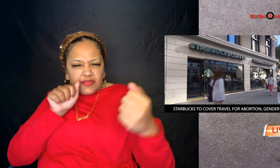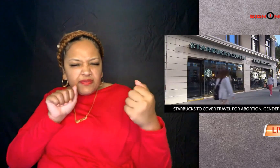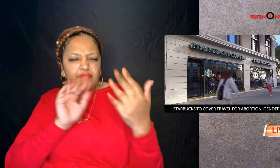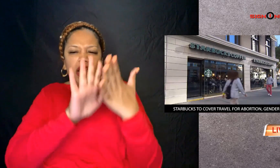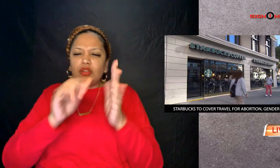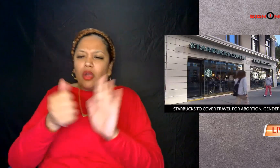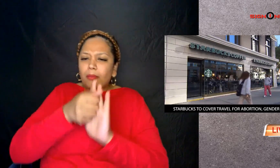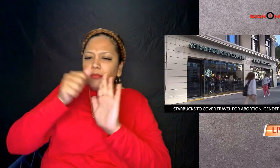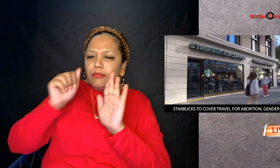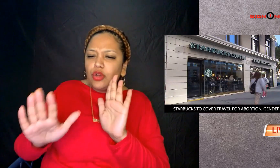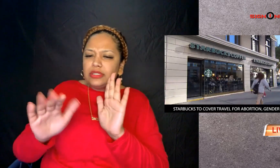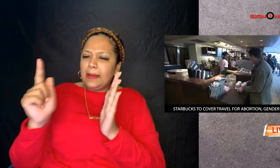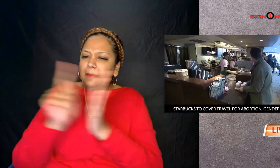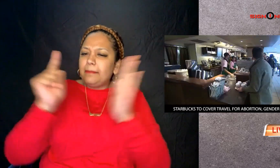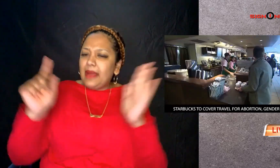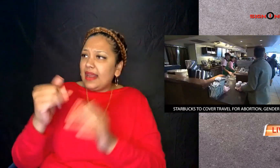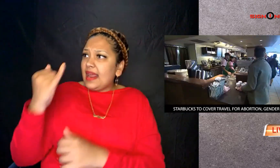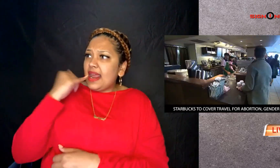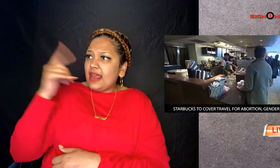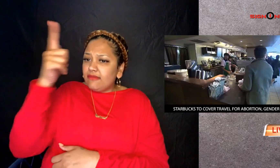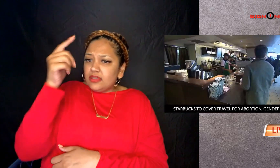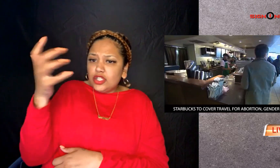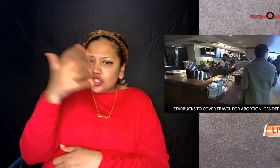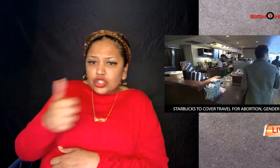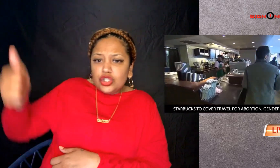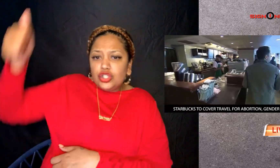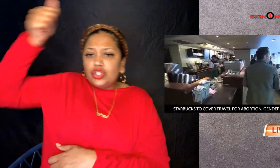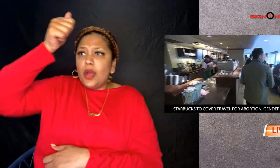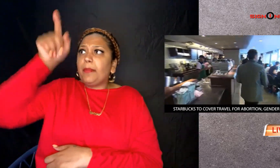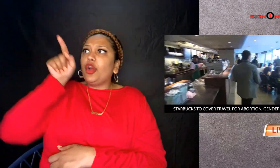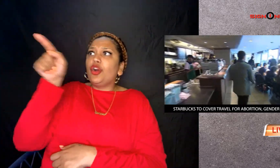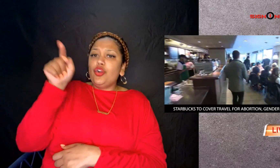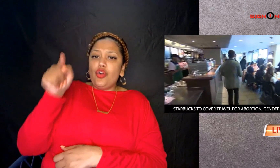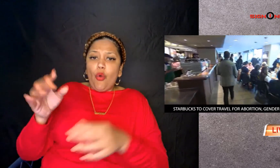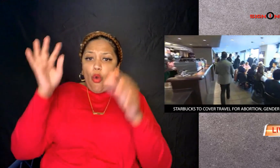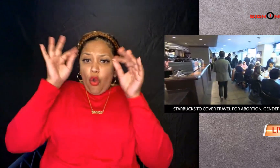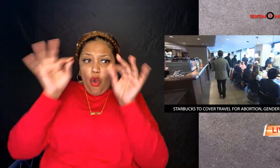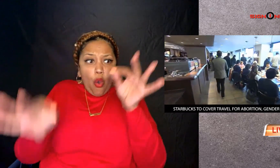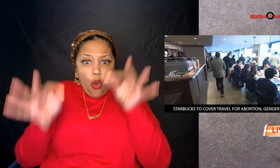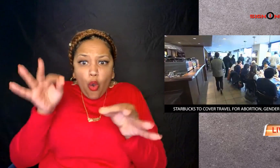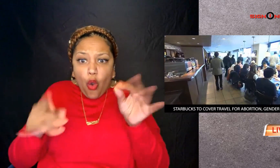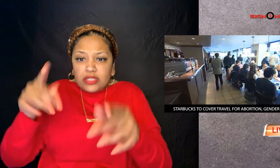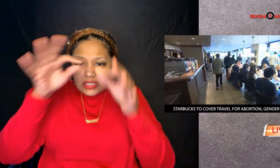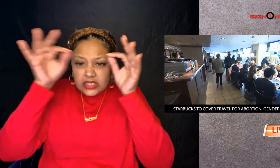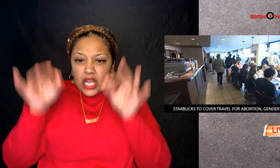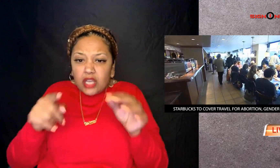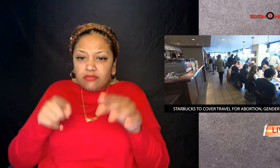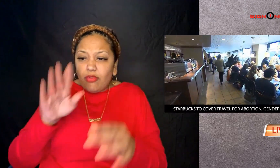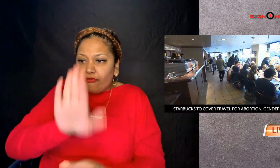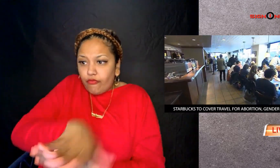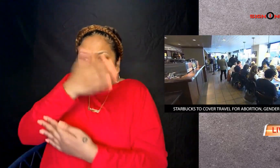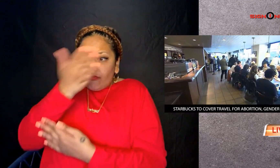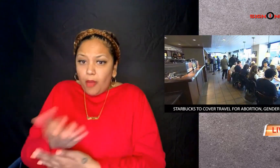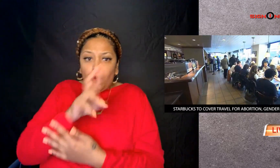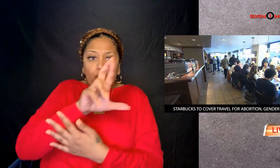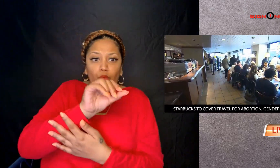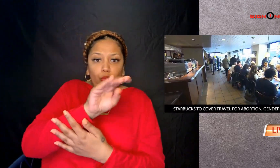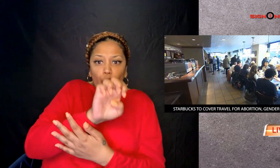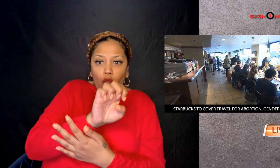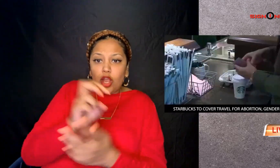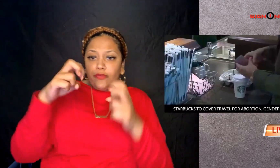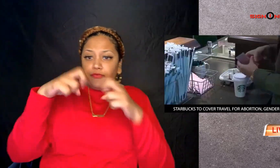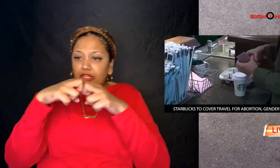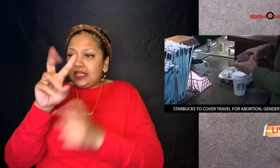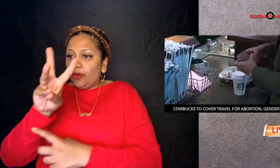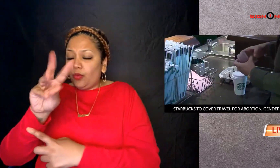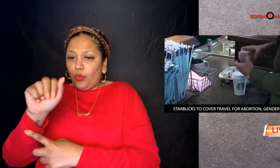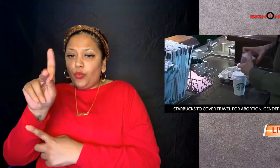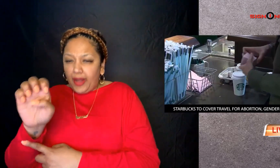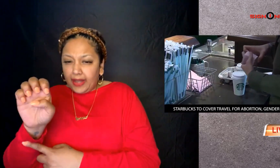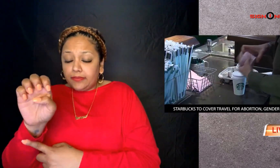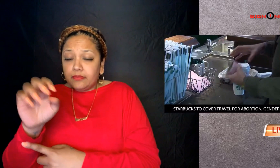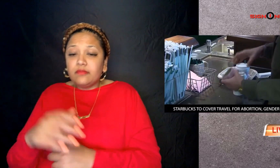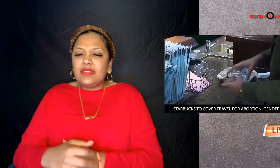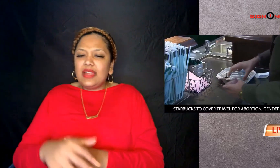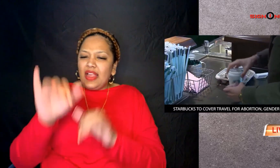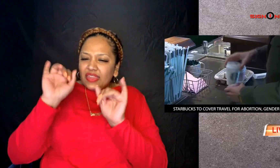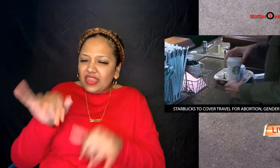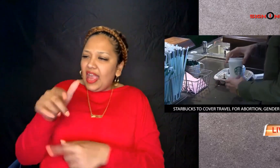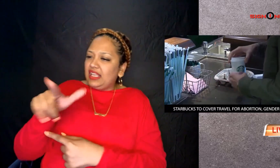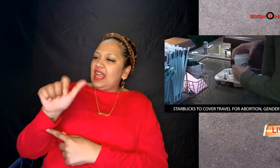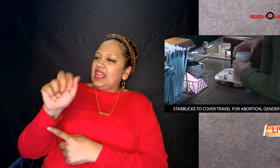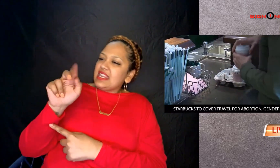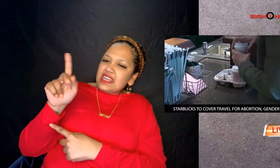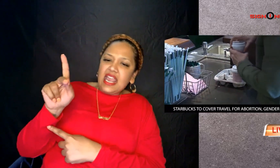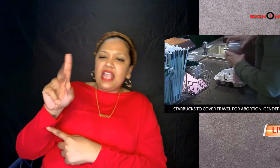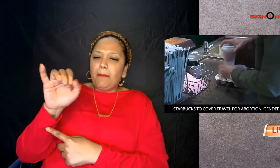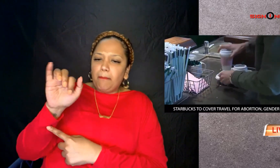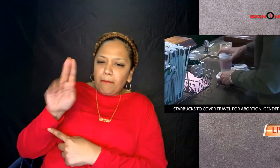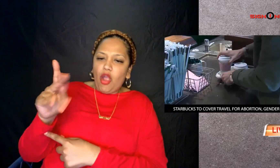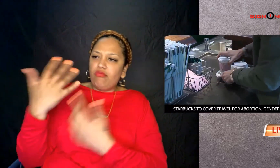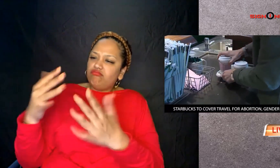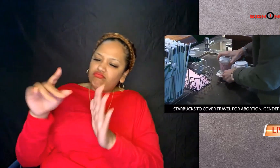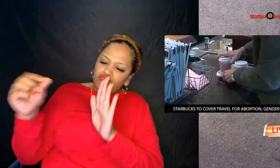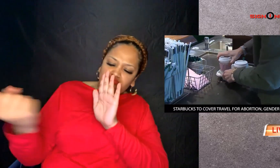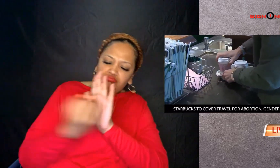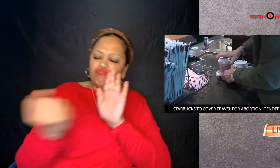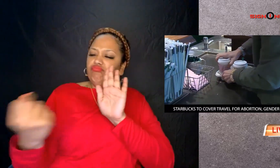face an abortion ban if the Supreme Court overturns Roe versus Wade that's the landmark